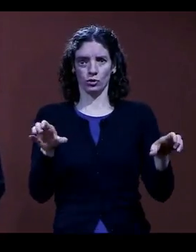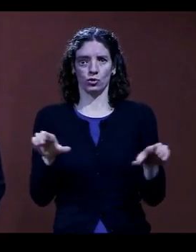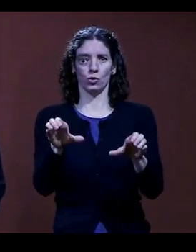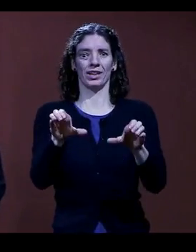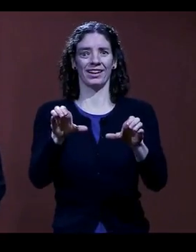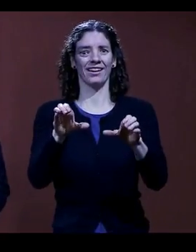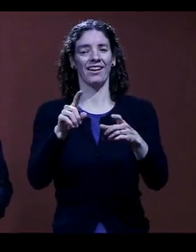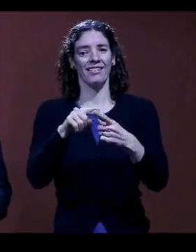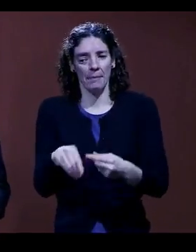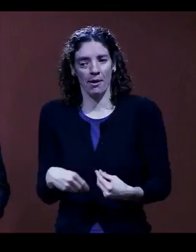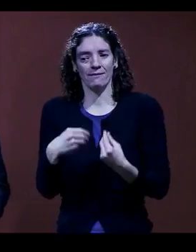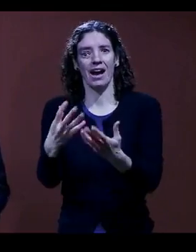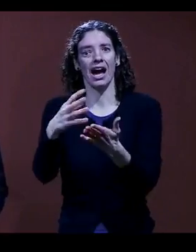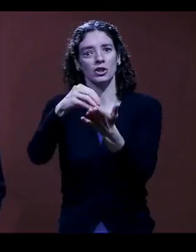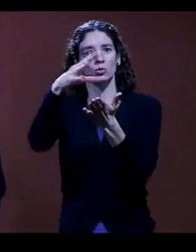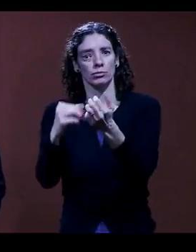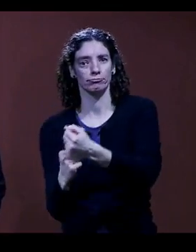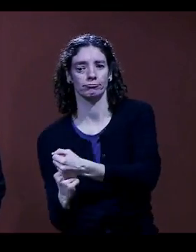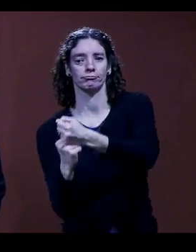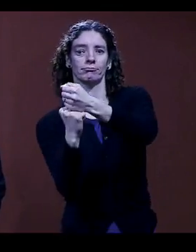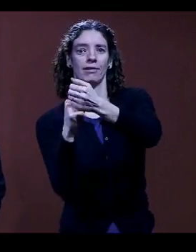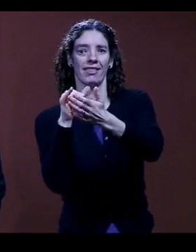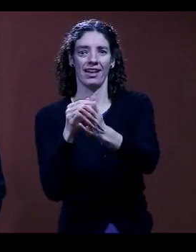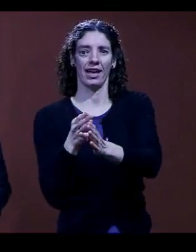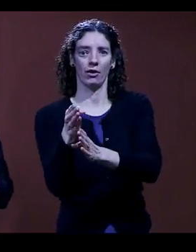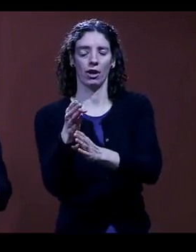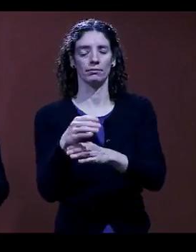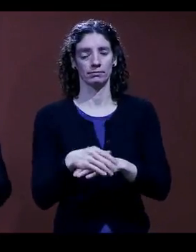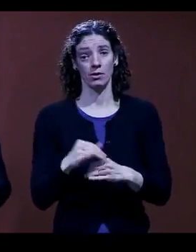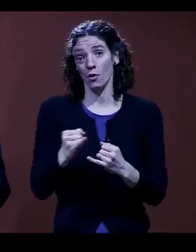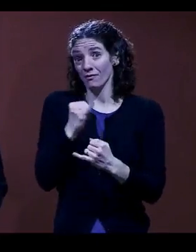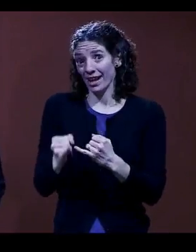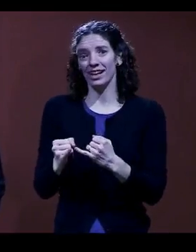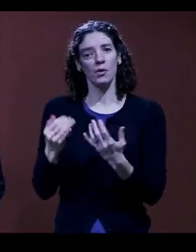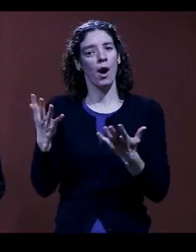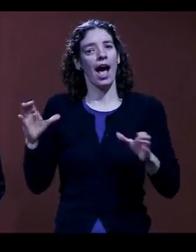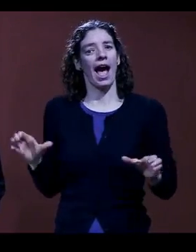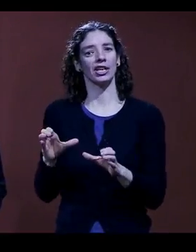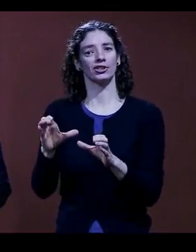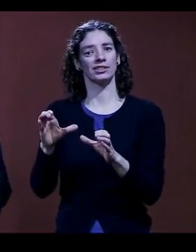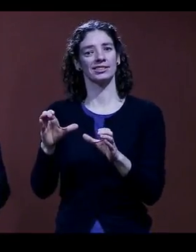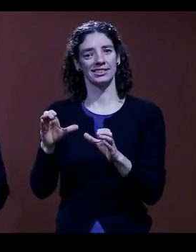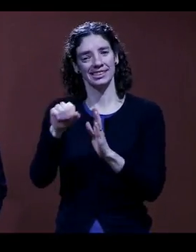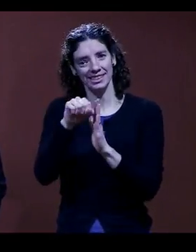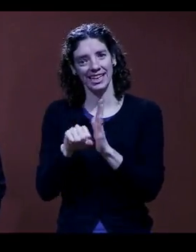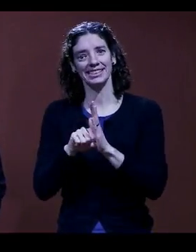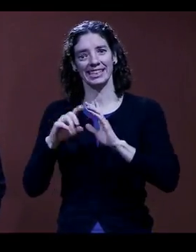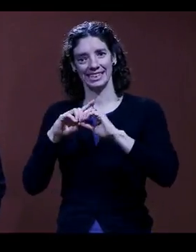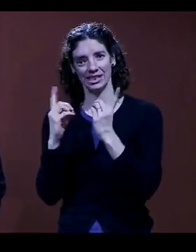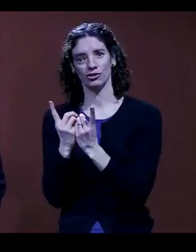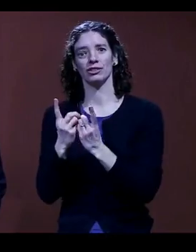What are those actions that a state or school or district can take to improve and maintain those current outcomes for graduation/engagement rates